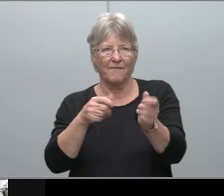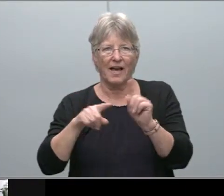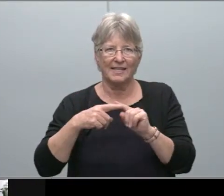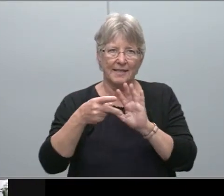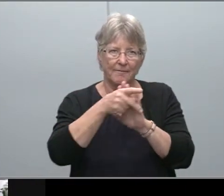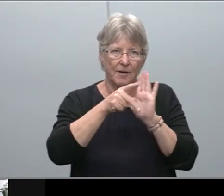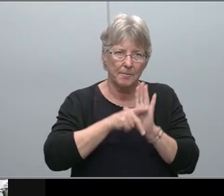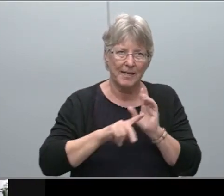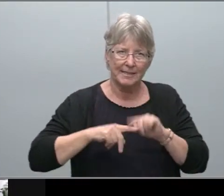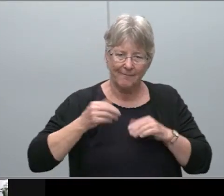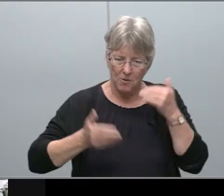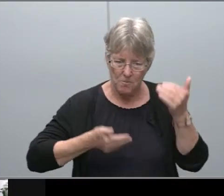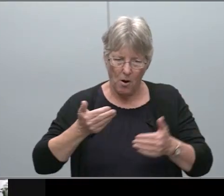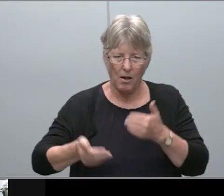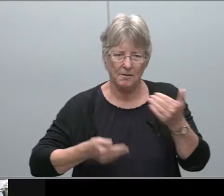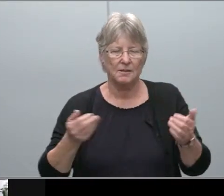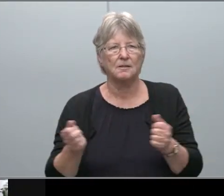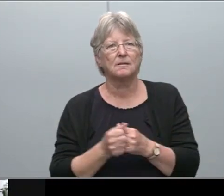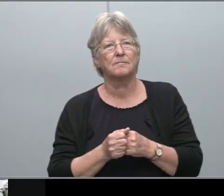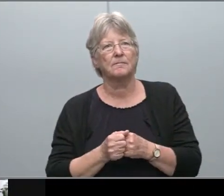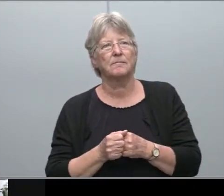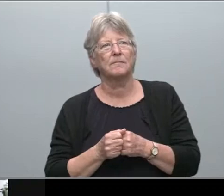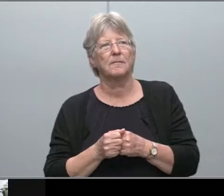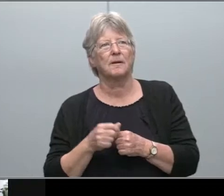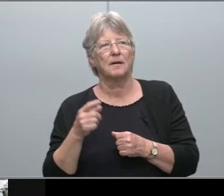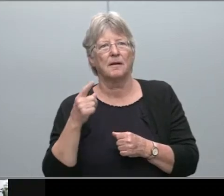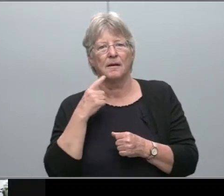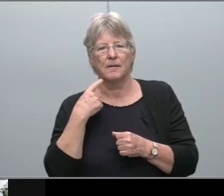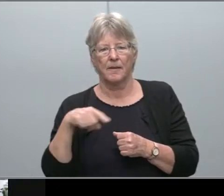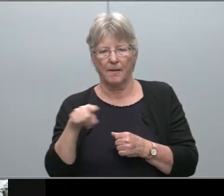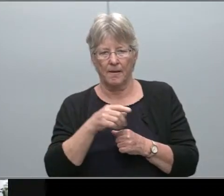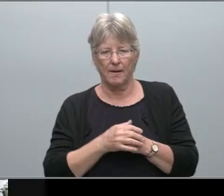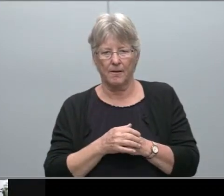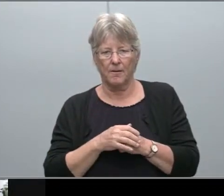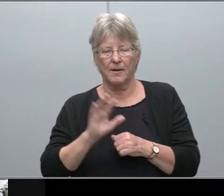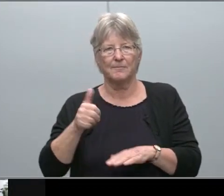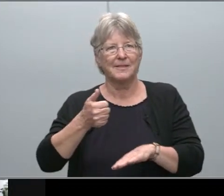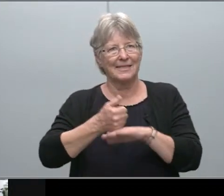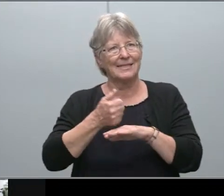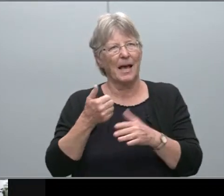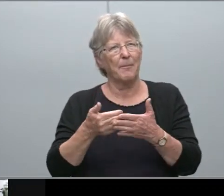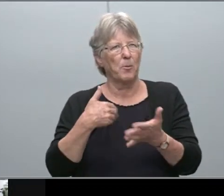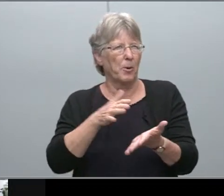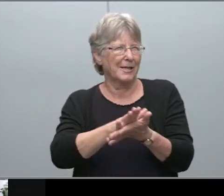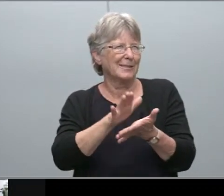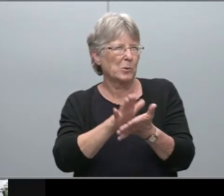And I want to say this too, Robin. I truly think the parents who have emailed, who have called, of course, in support,